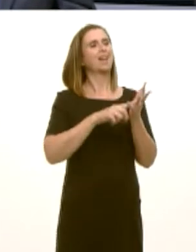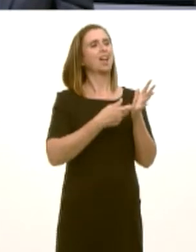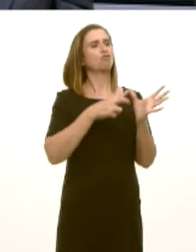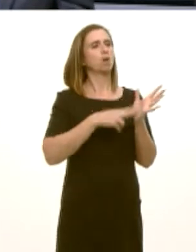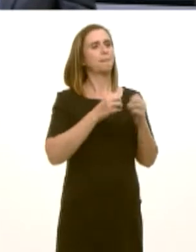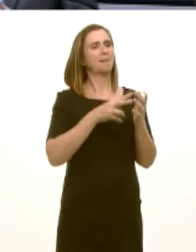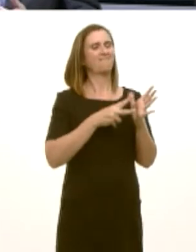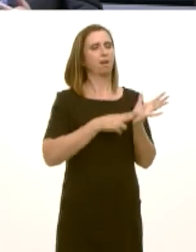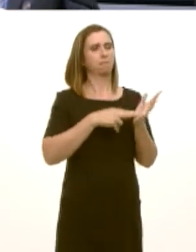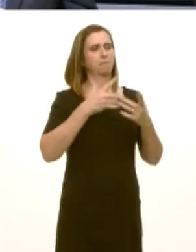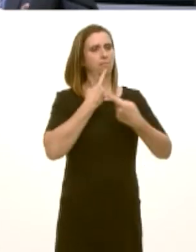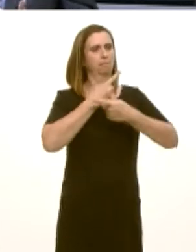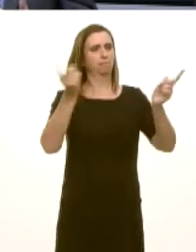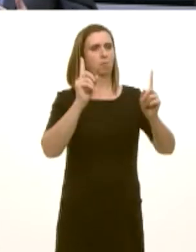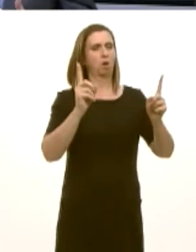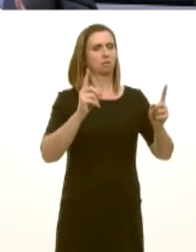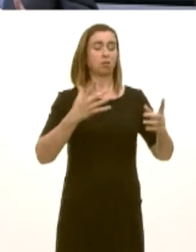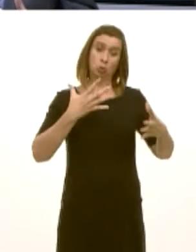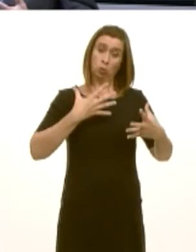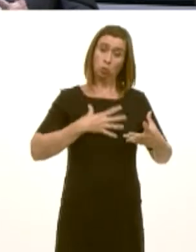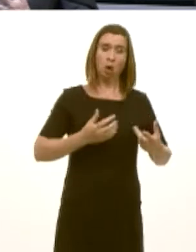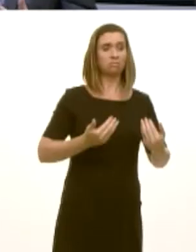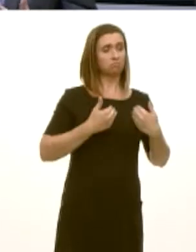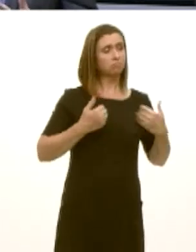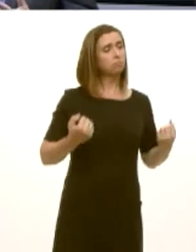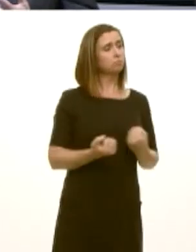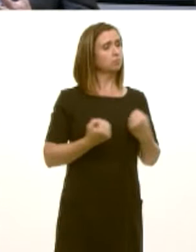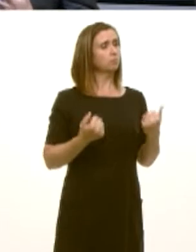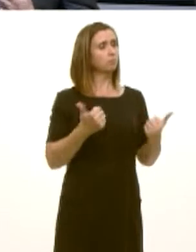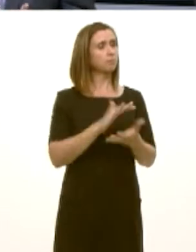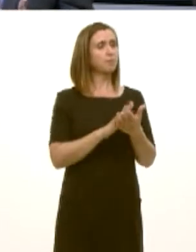Do you agree with me that the reorganisation map gives us a once-in-a-lifetime opportunity